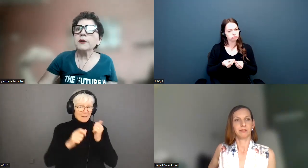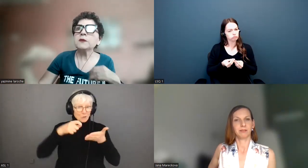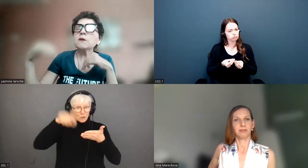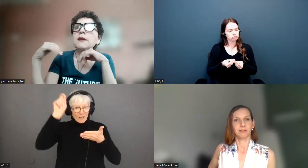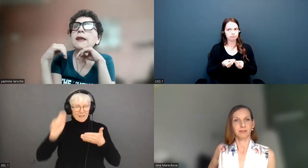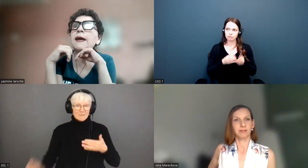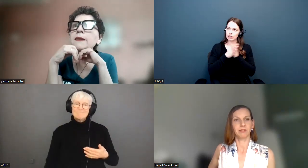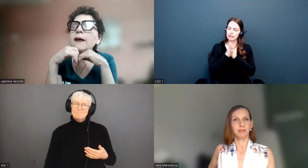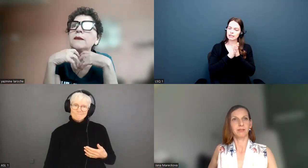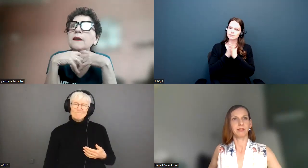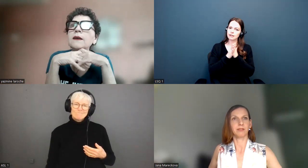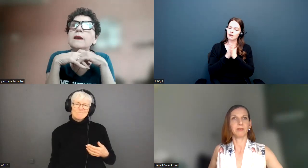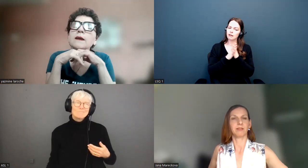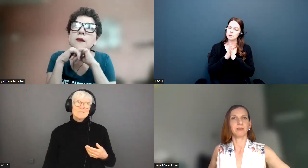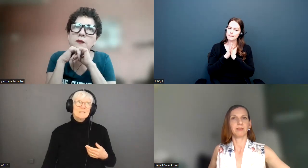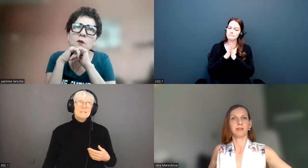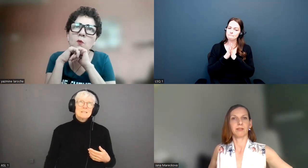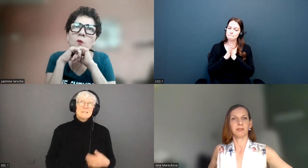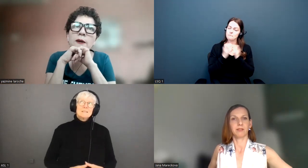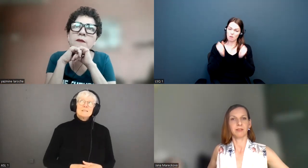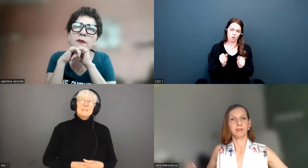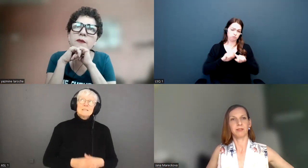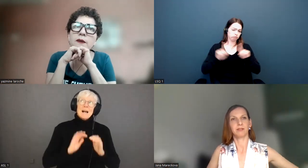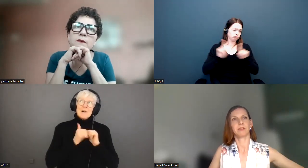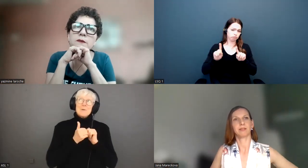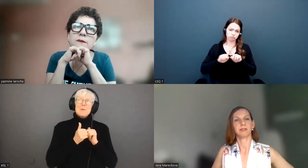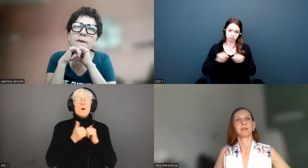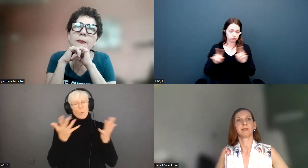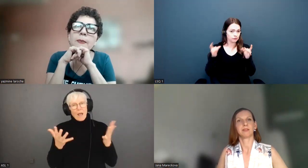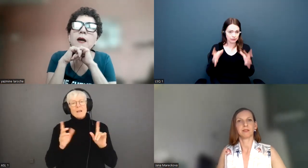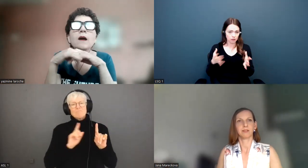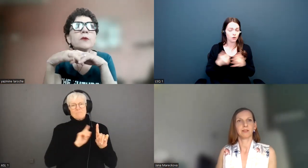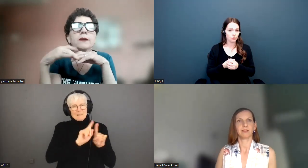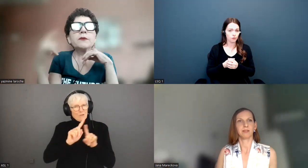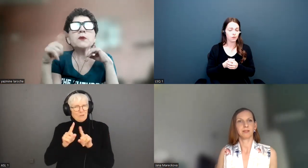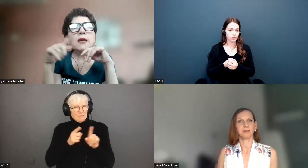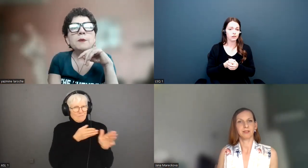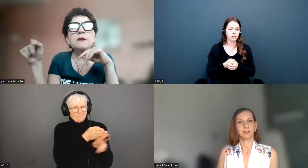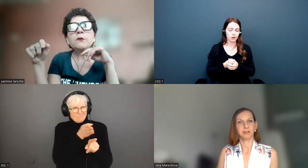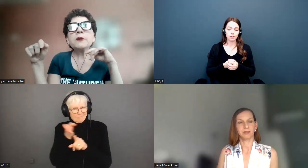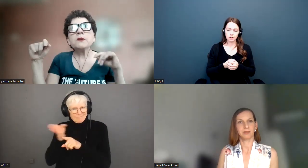ways you can get at that so one of the things okay there's a couple of different ways you